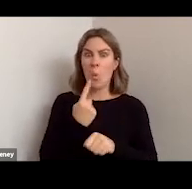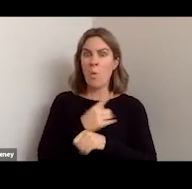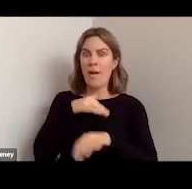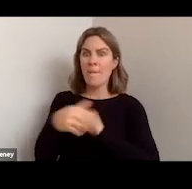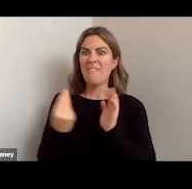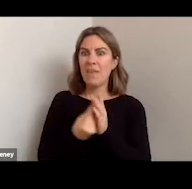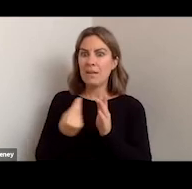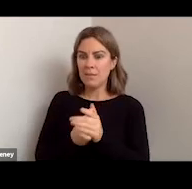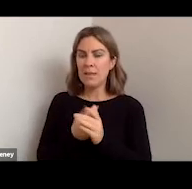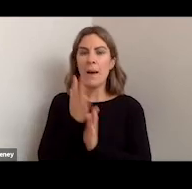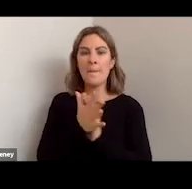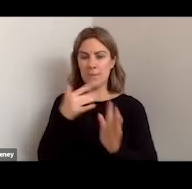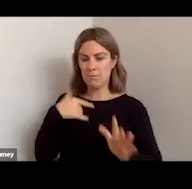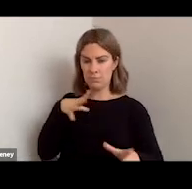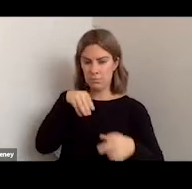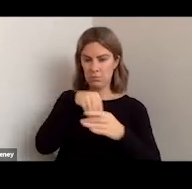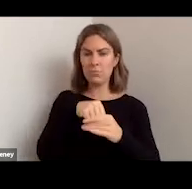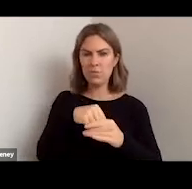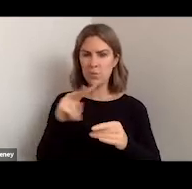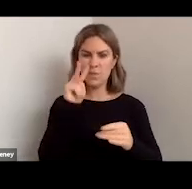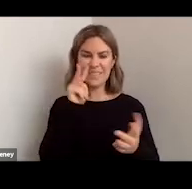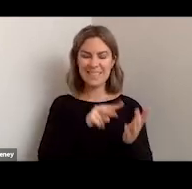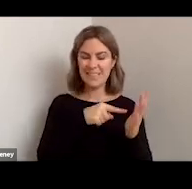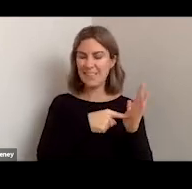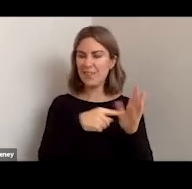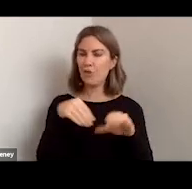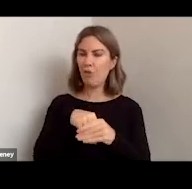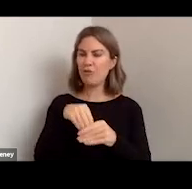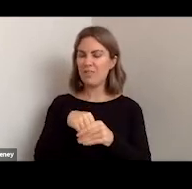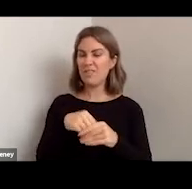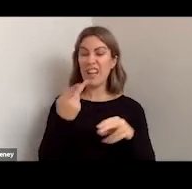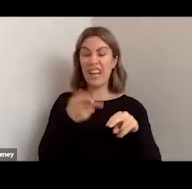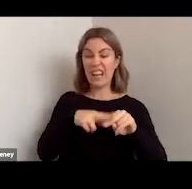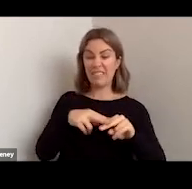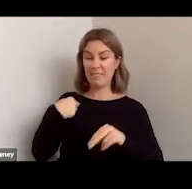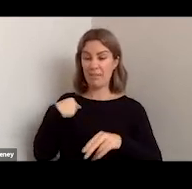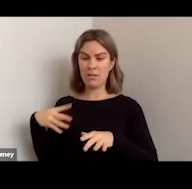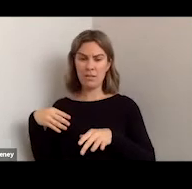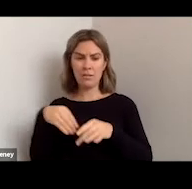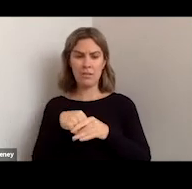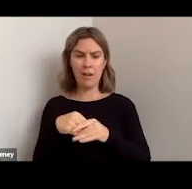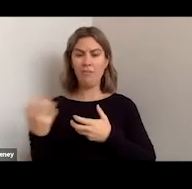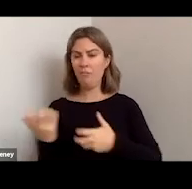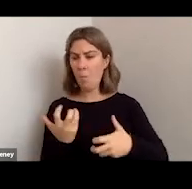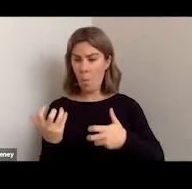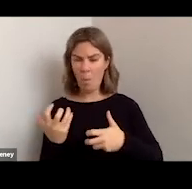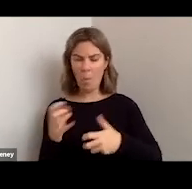in the arts community. But somebody who is in the footy community won't. By the way, you can like footy and arts. I'm just pointing out how the